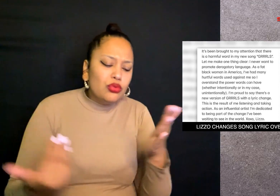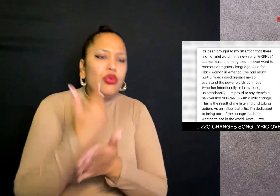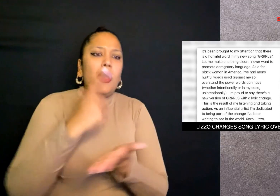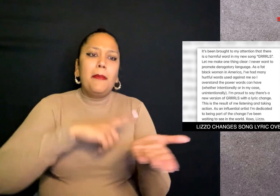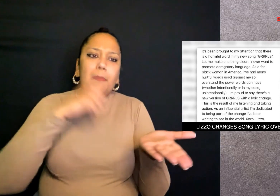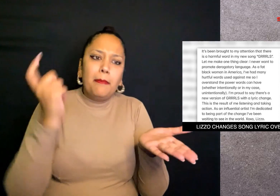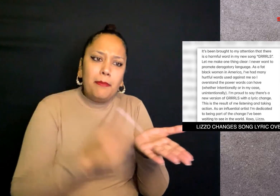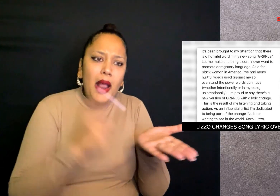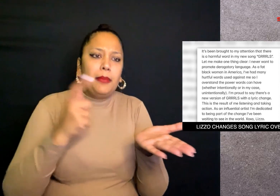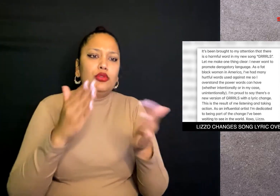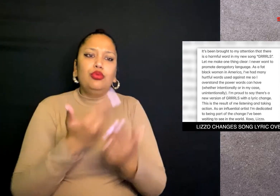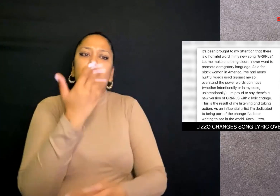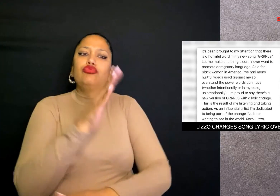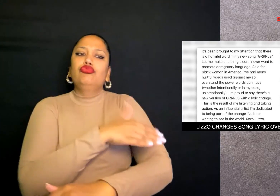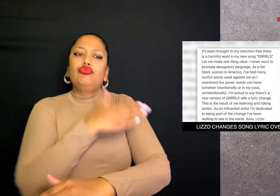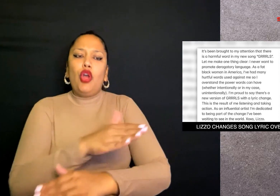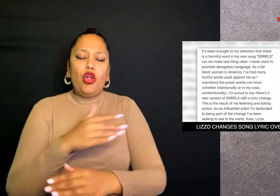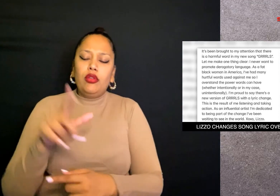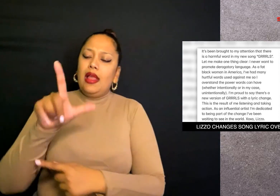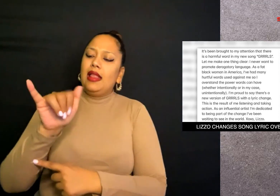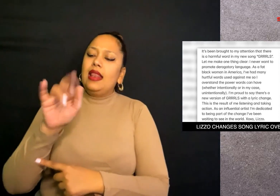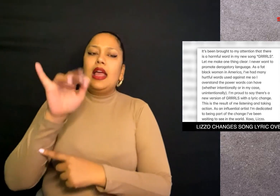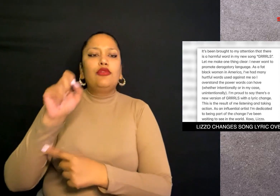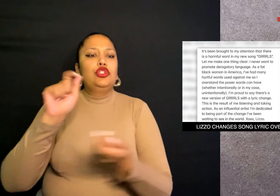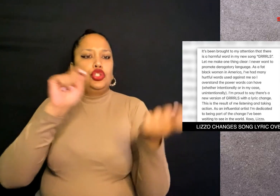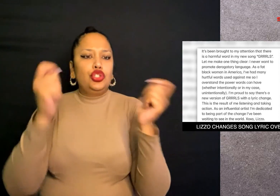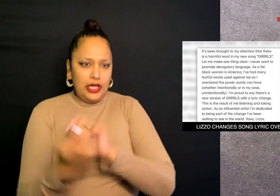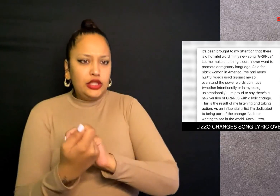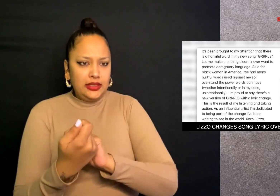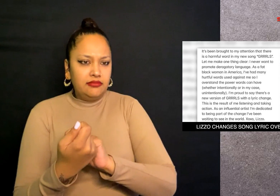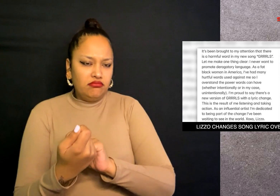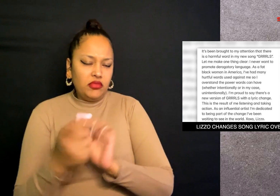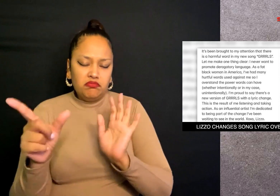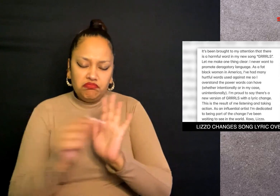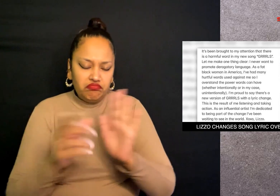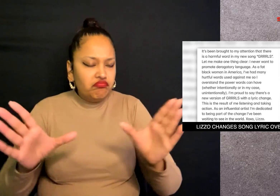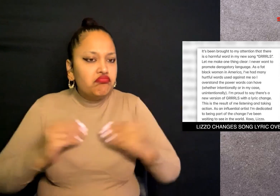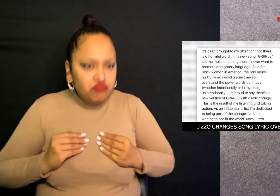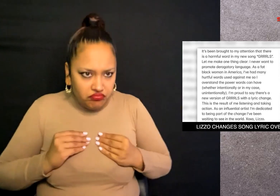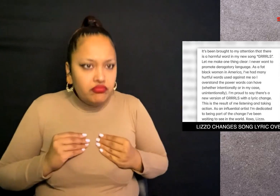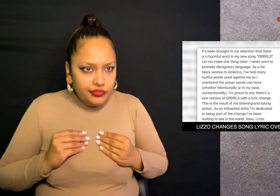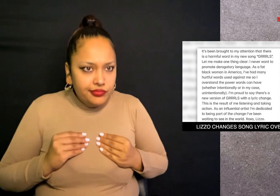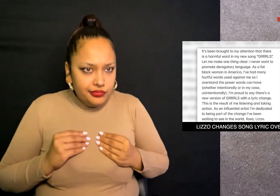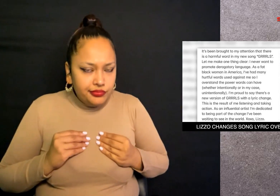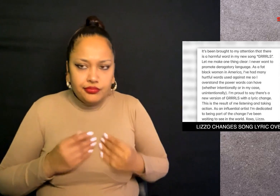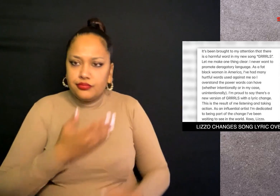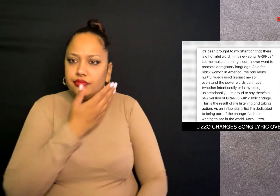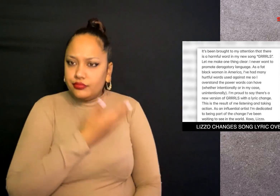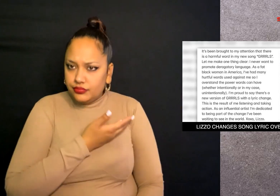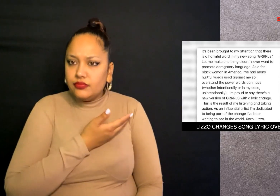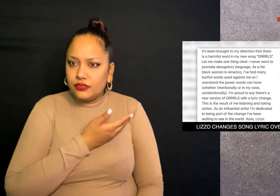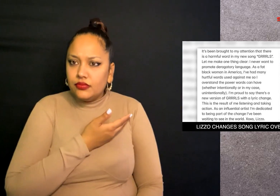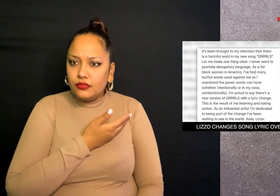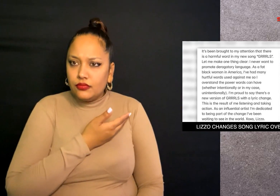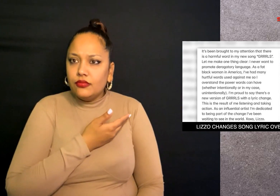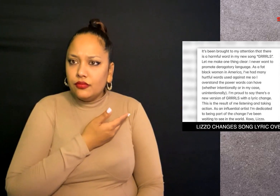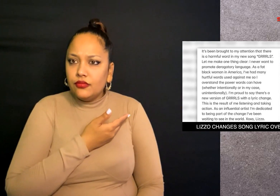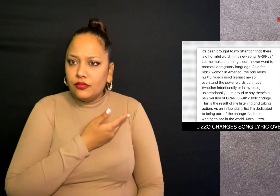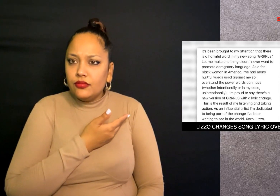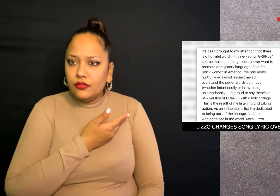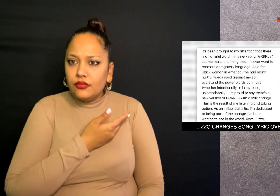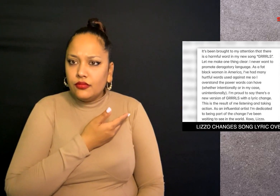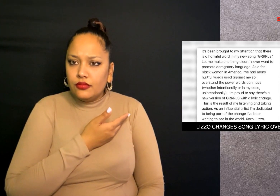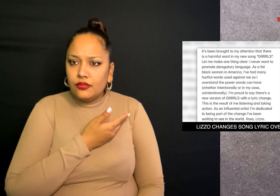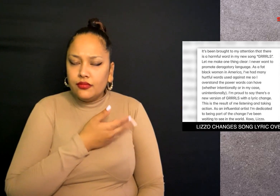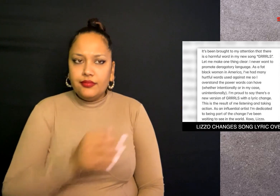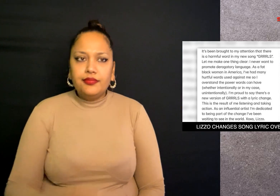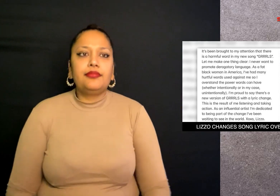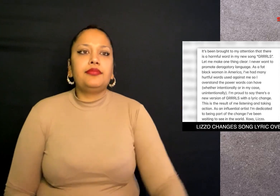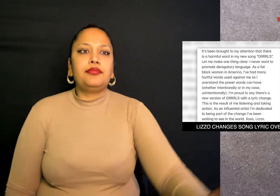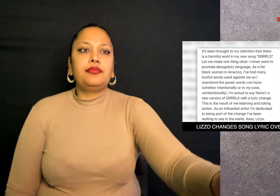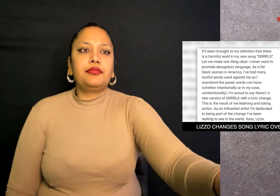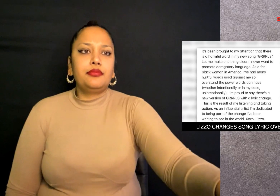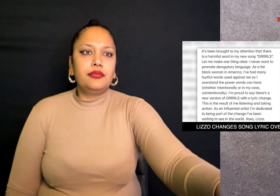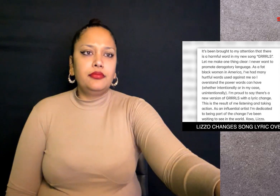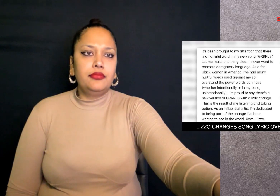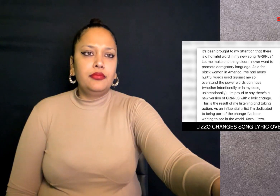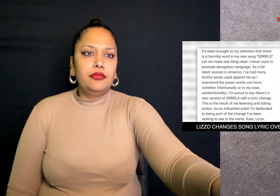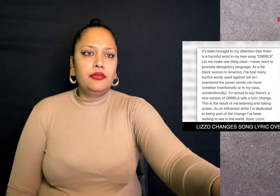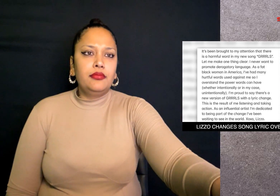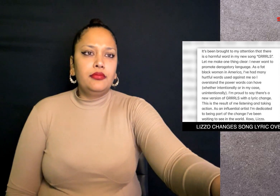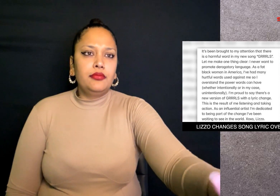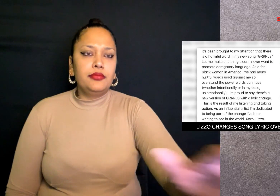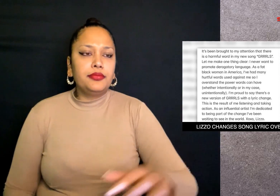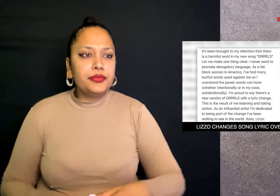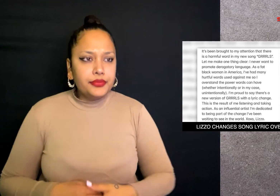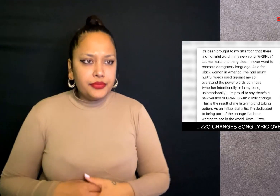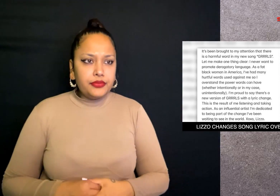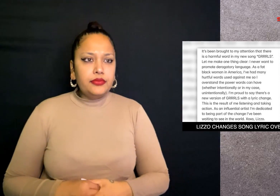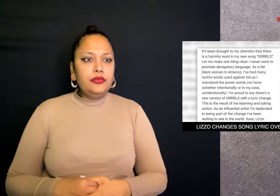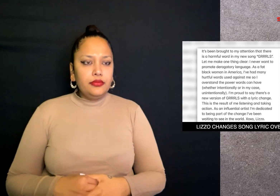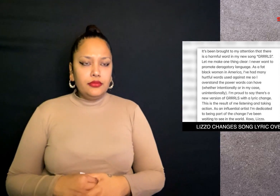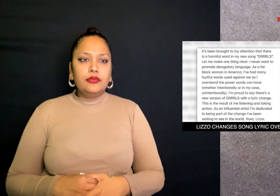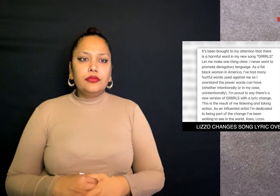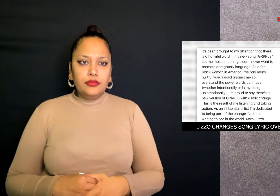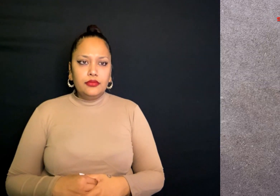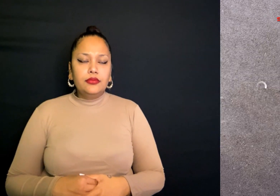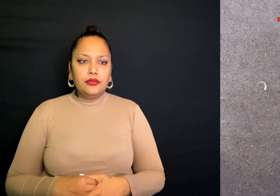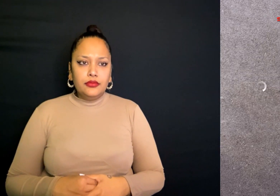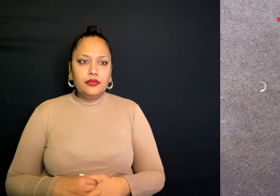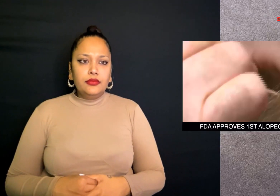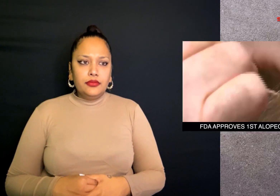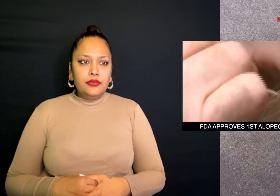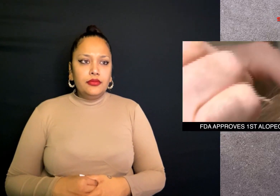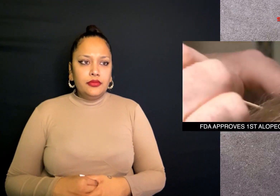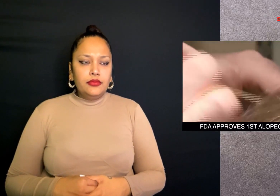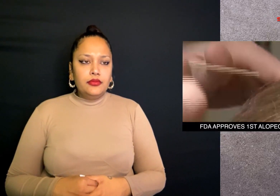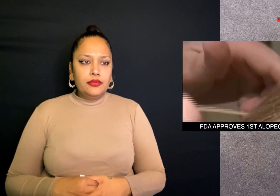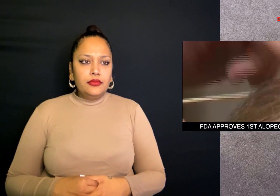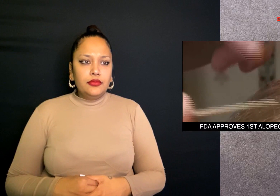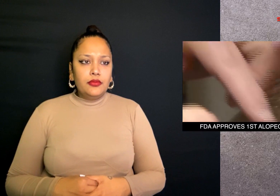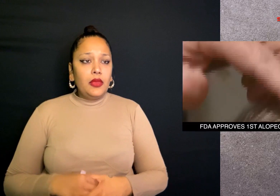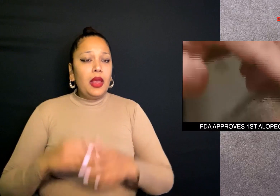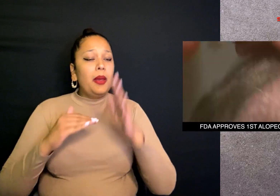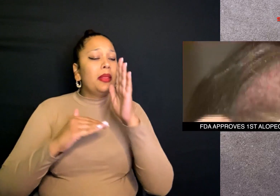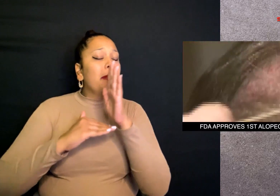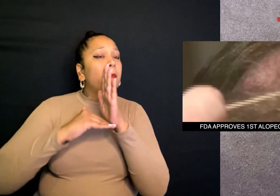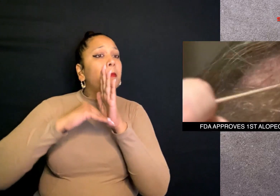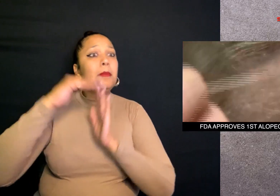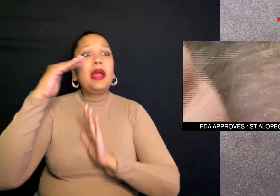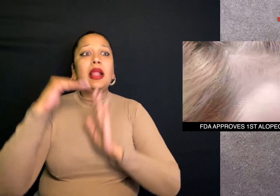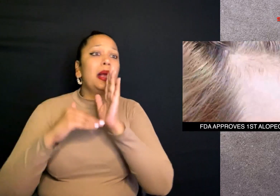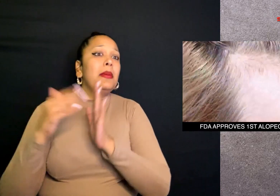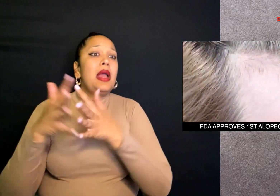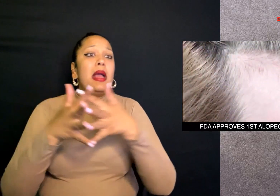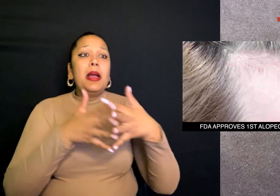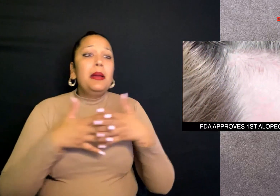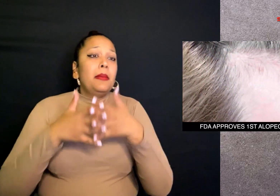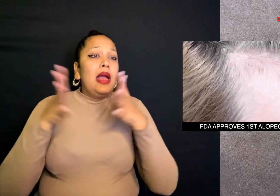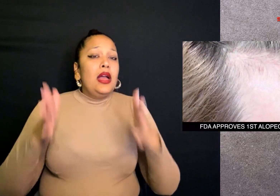proud to release a new version of the song with a lyric change